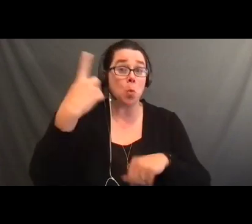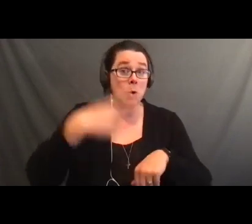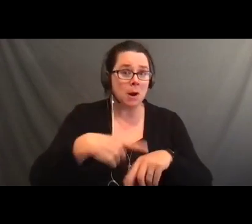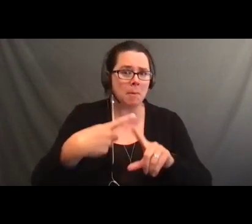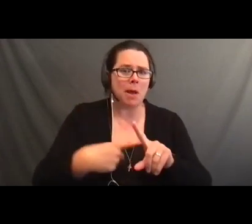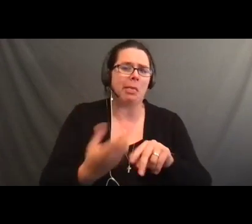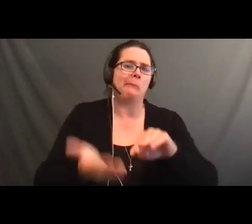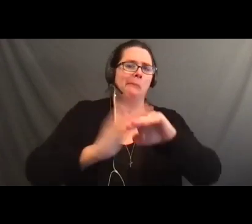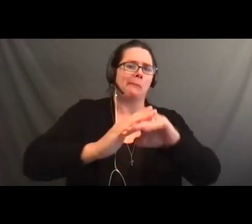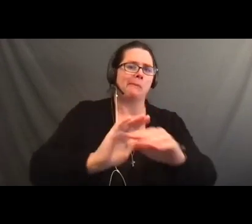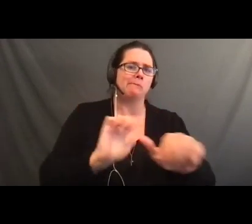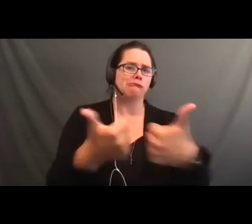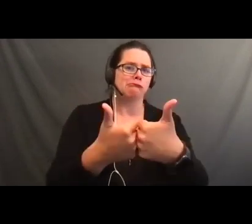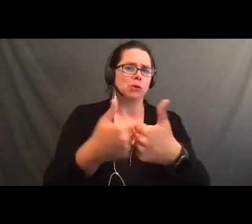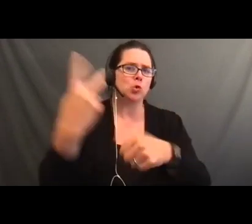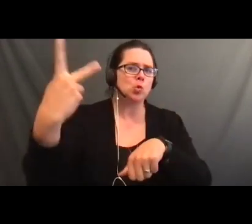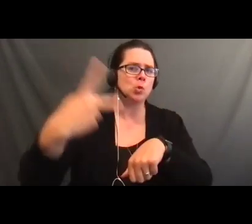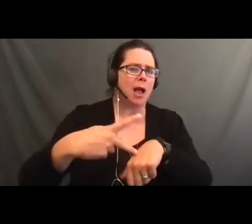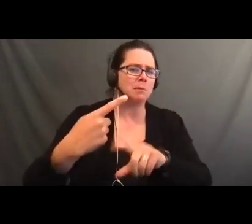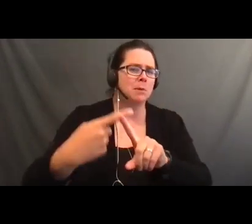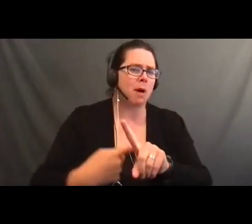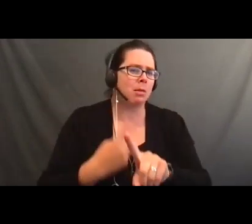Got to start somewhere.